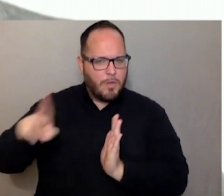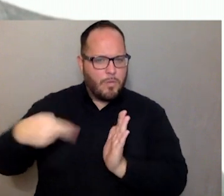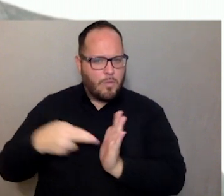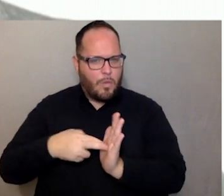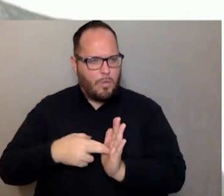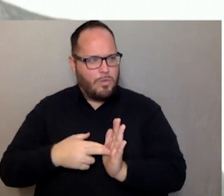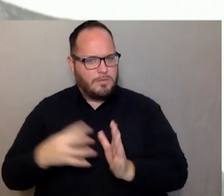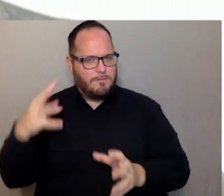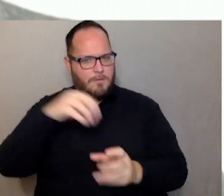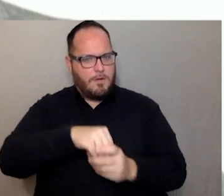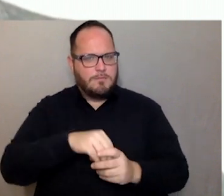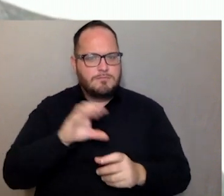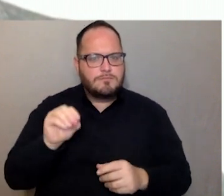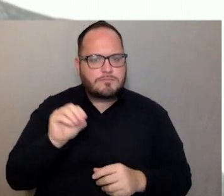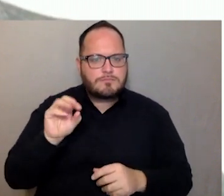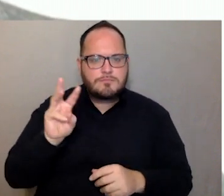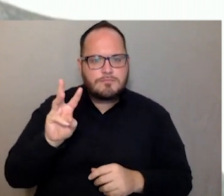ANDREA WILLIAMS, WOULD YOU LIKE TO TACKLE THAT ONE?